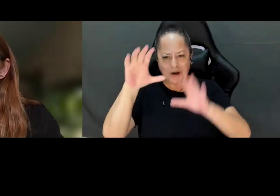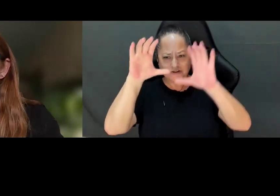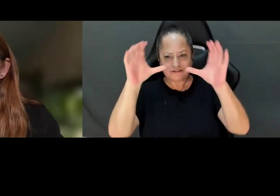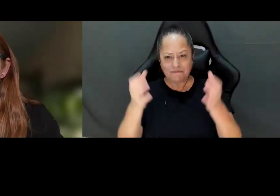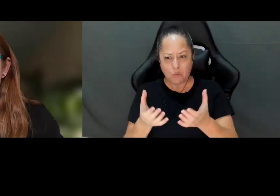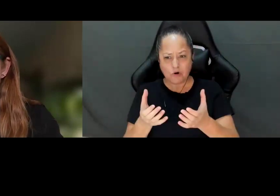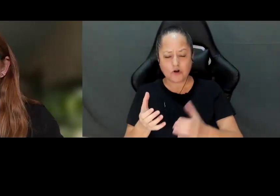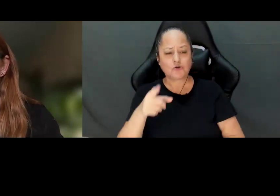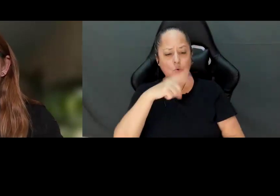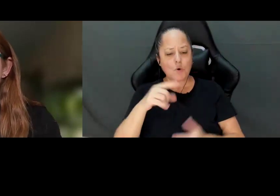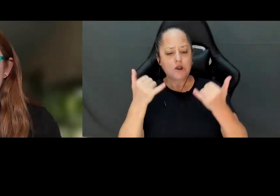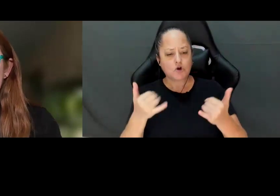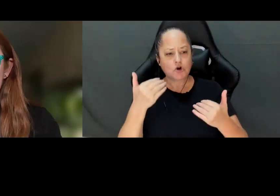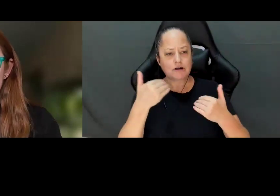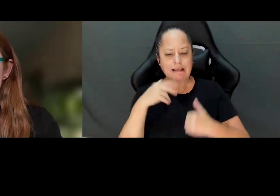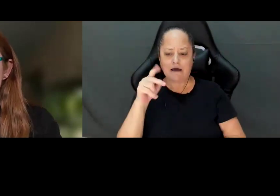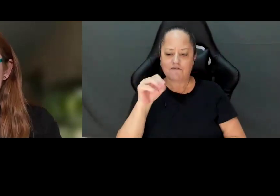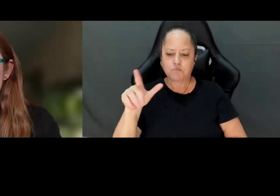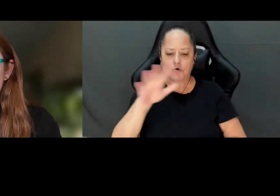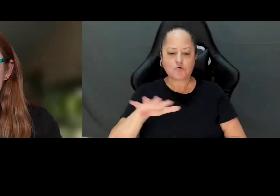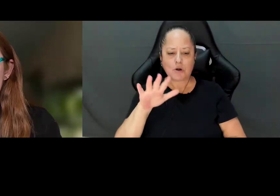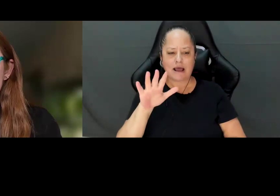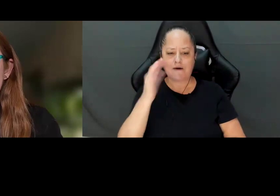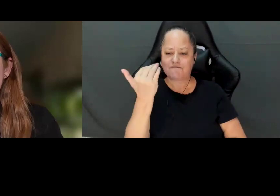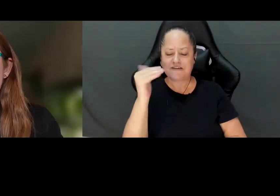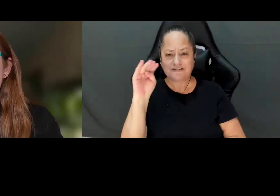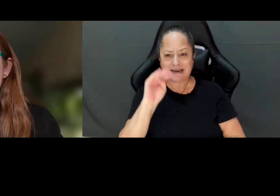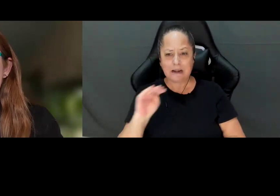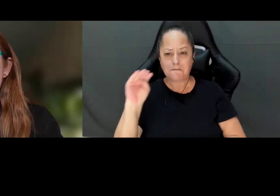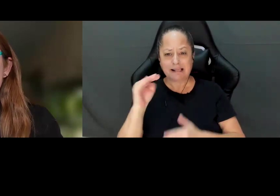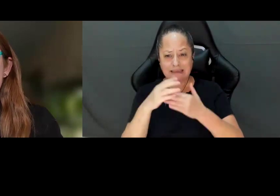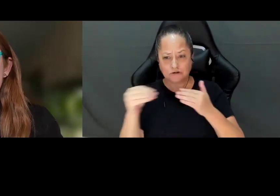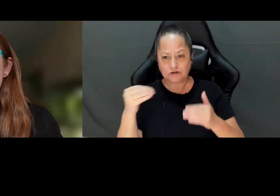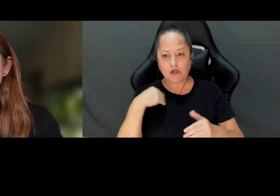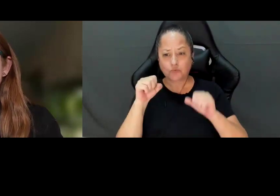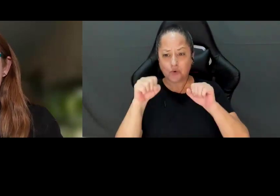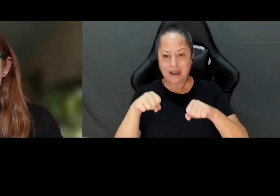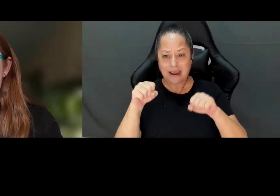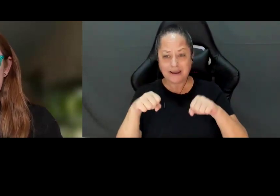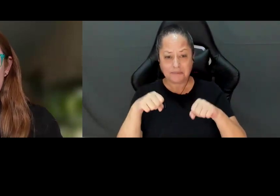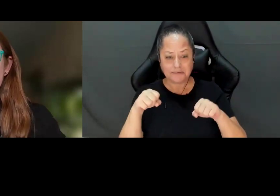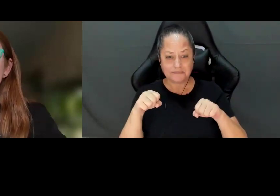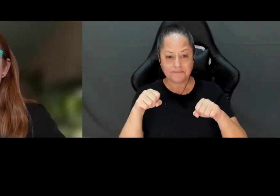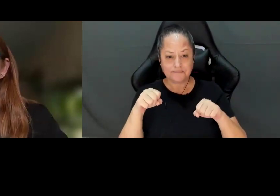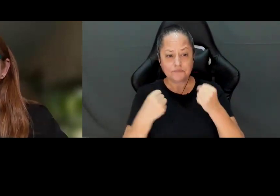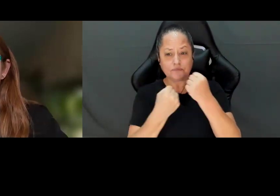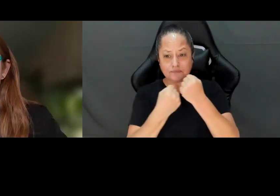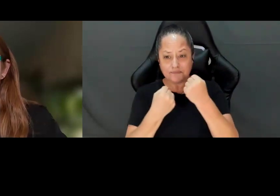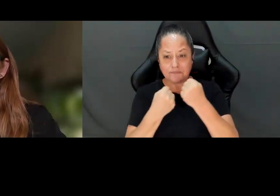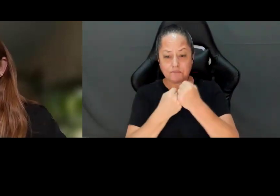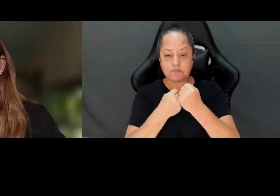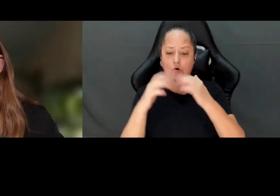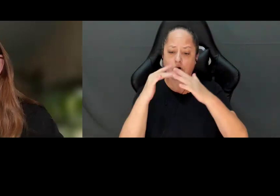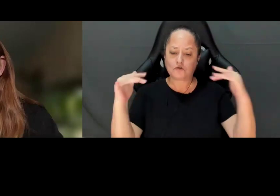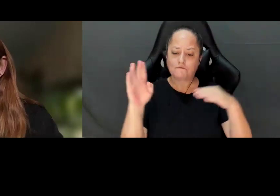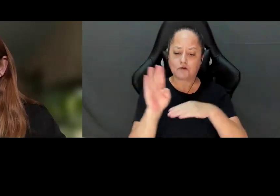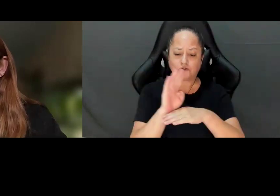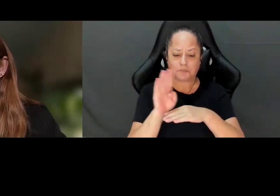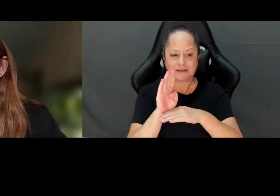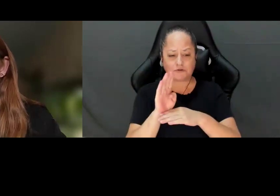We have a pool of around $15,000 we are able to support diverse businesses through providing